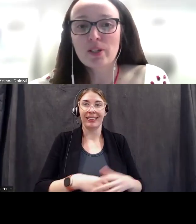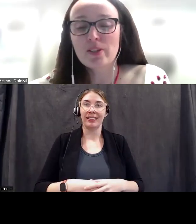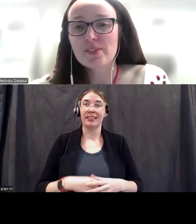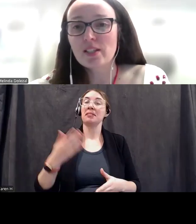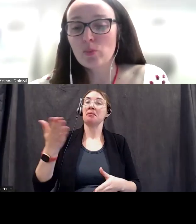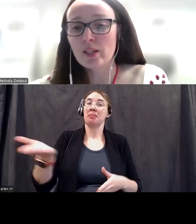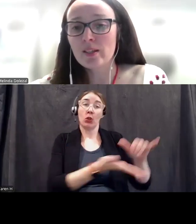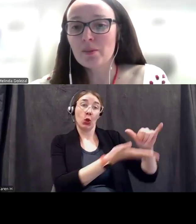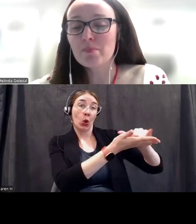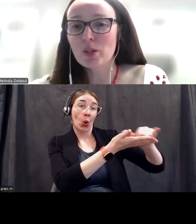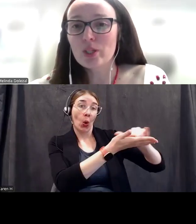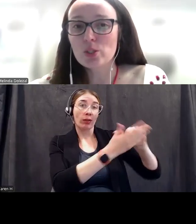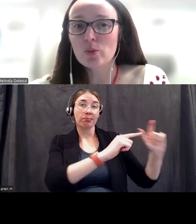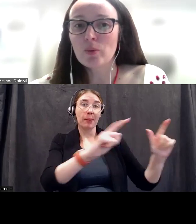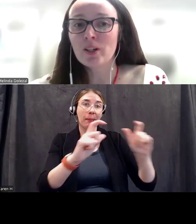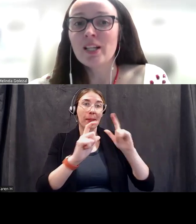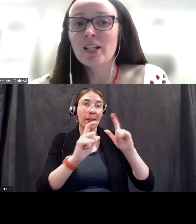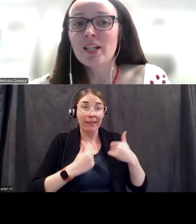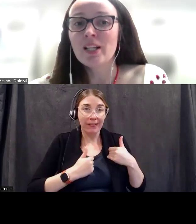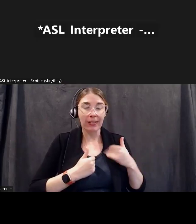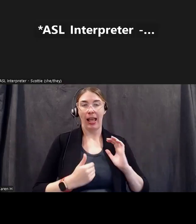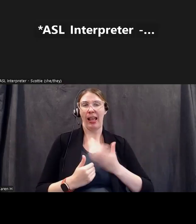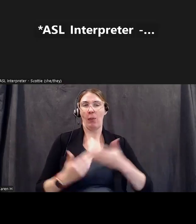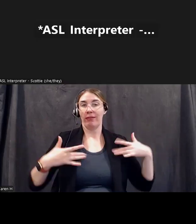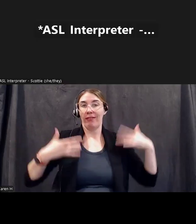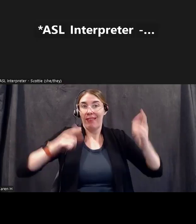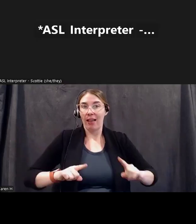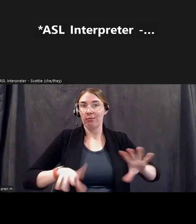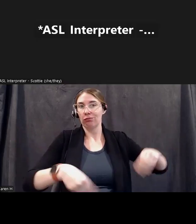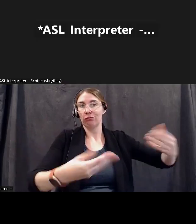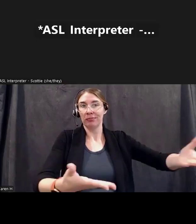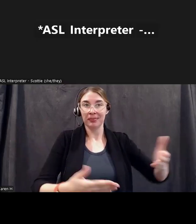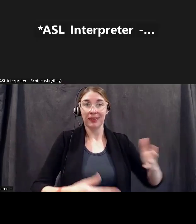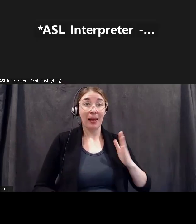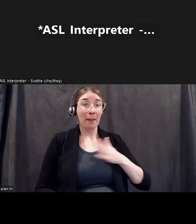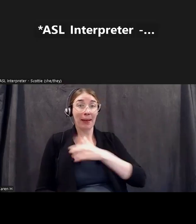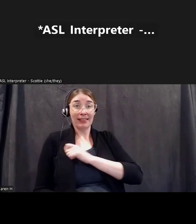our things that we do that I'm proud of my staff that they really do think outside of the box.